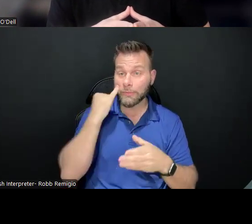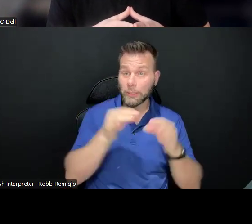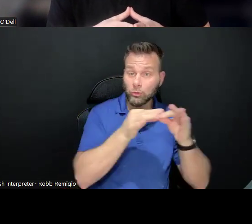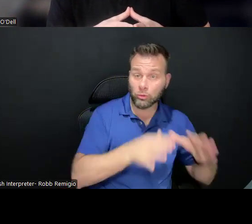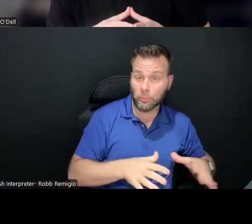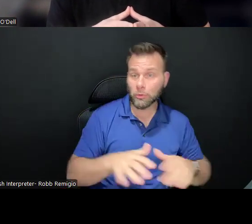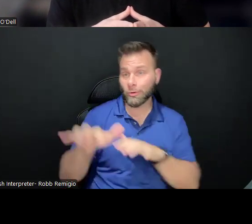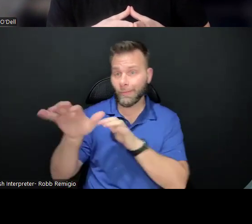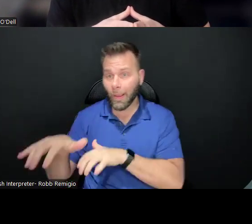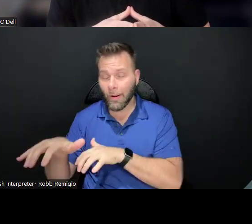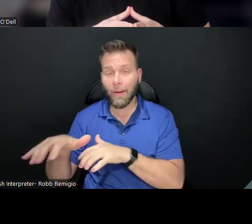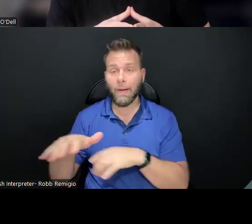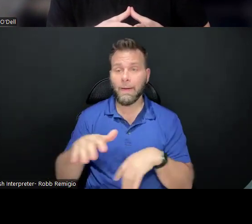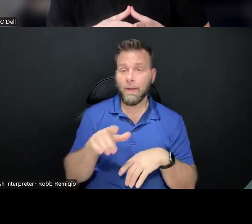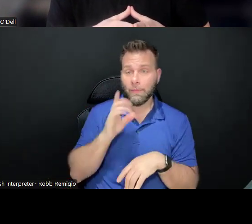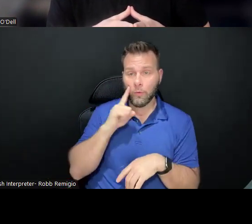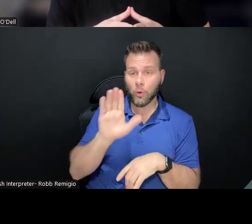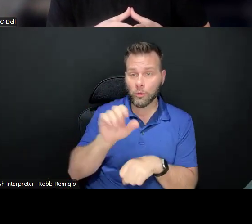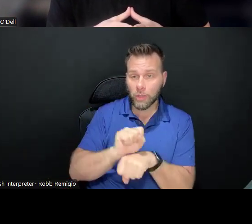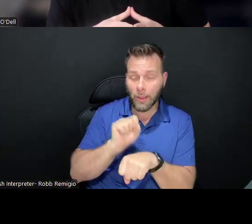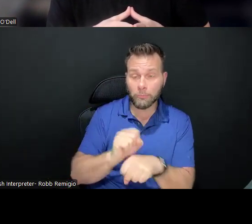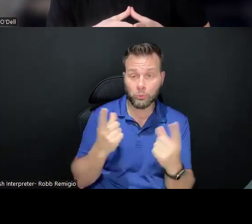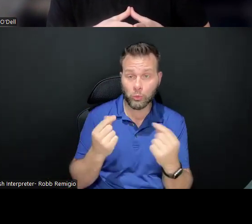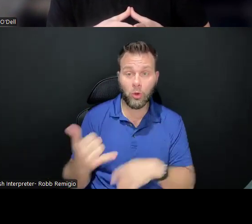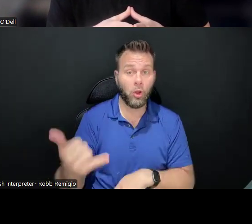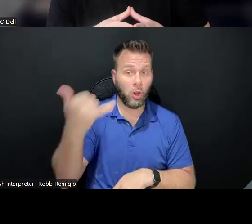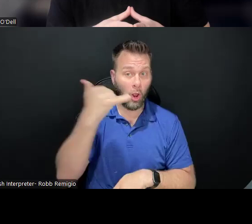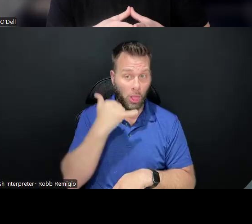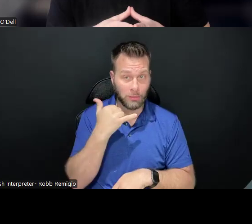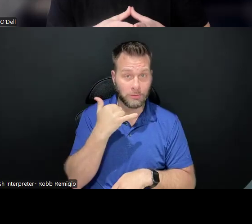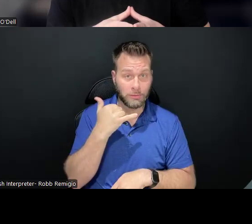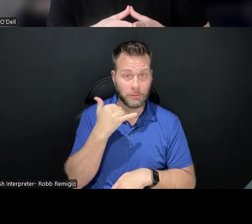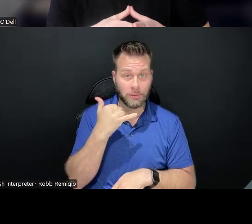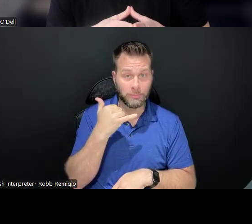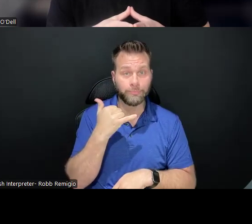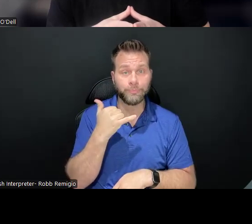need sign language interpreters, or CART Captioners for your jobs, you call us to arrange